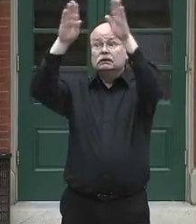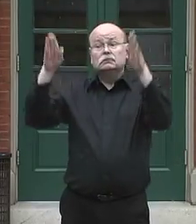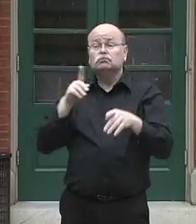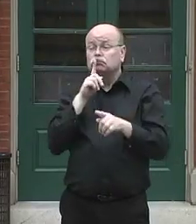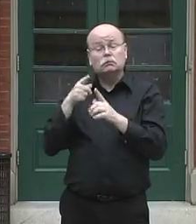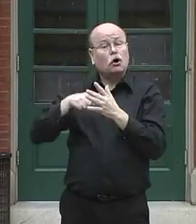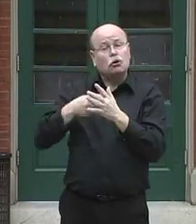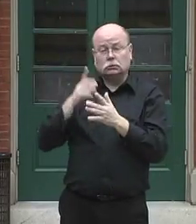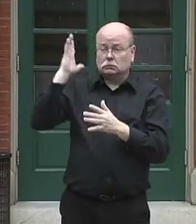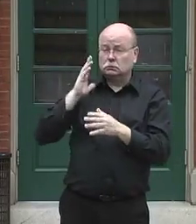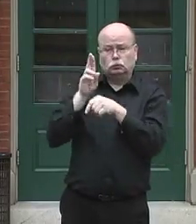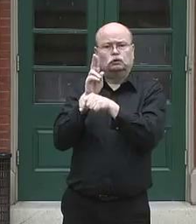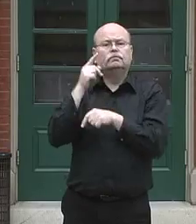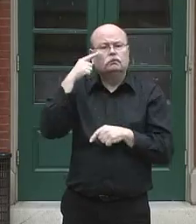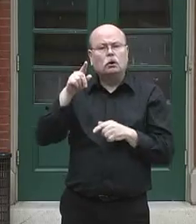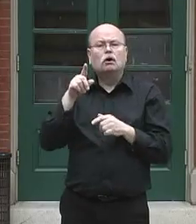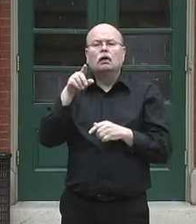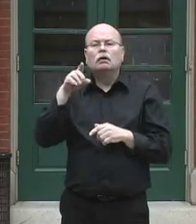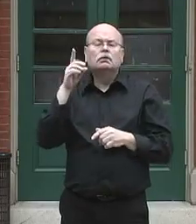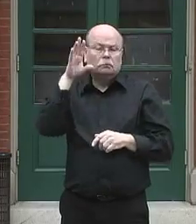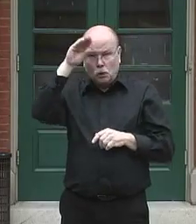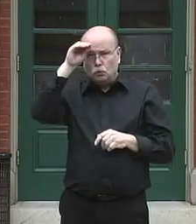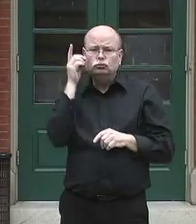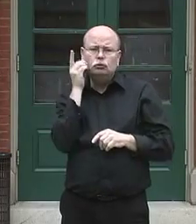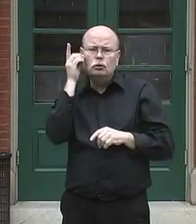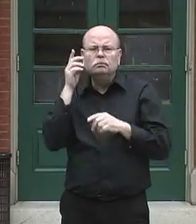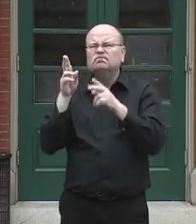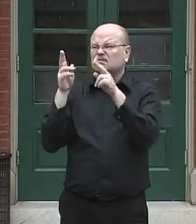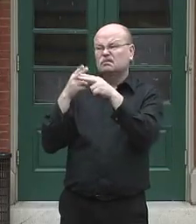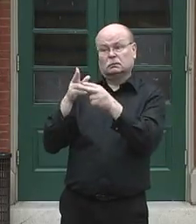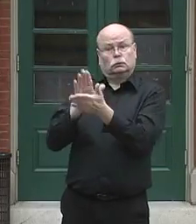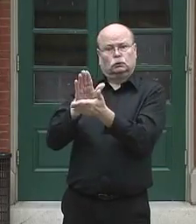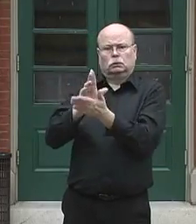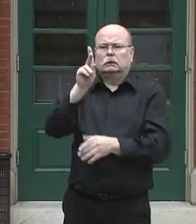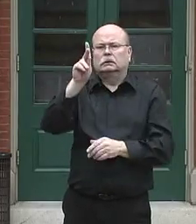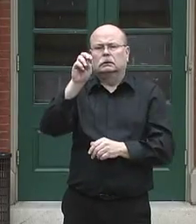Originally, the building was used as the boys' dorm for Kendall School.